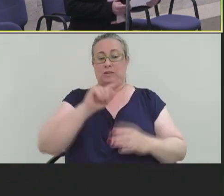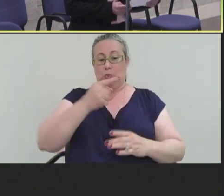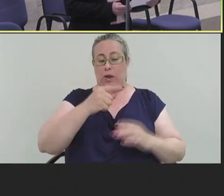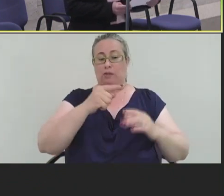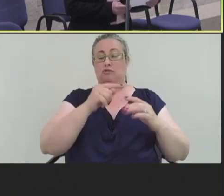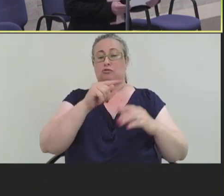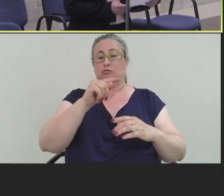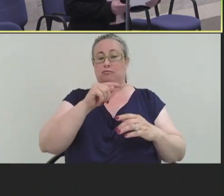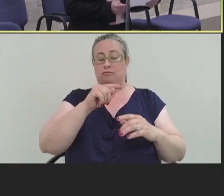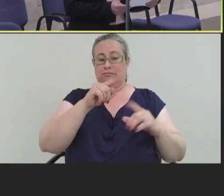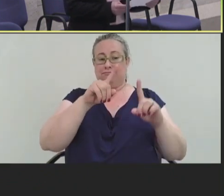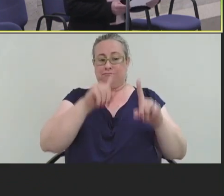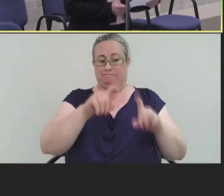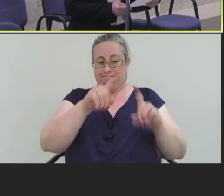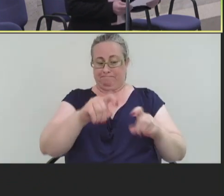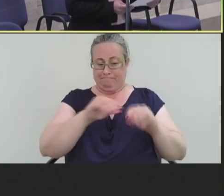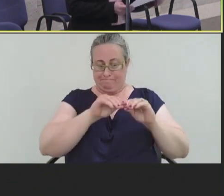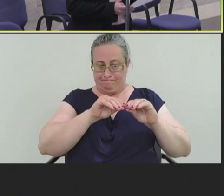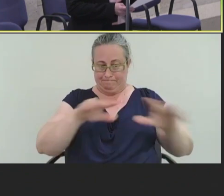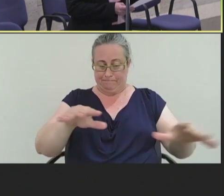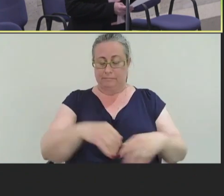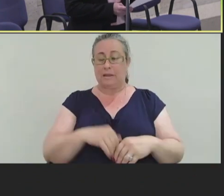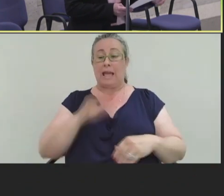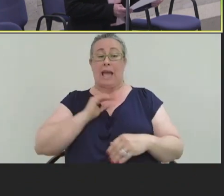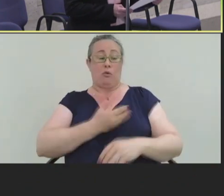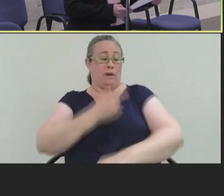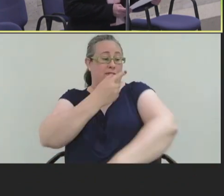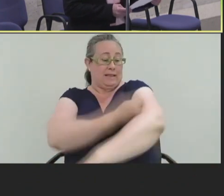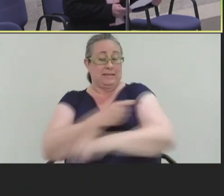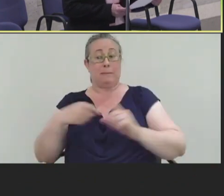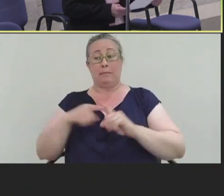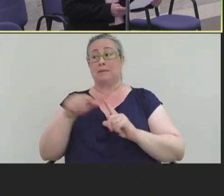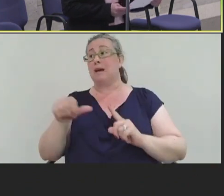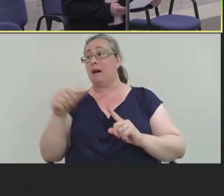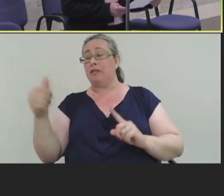So, as our vaccine, as well as these other vaccines, progress through development,